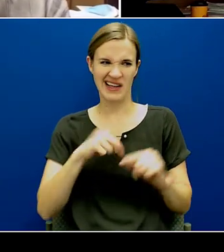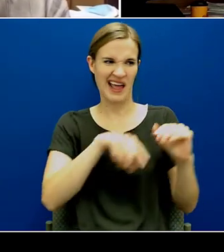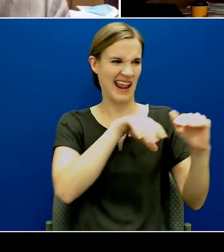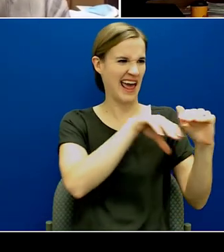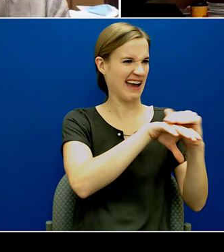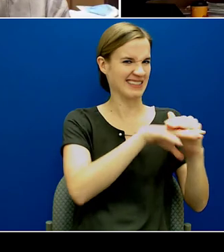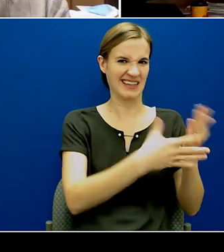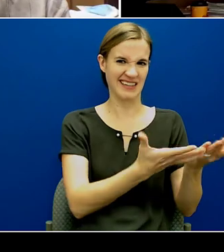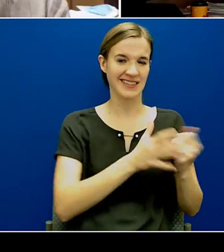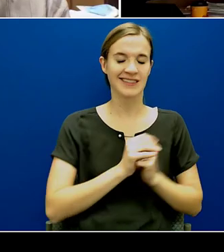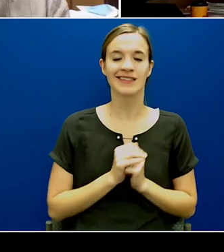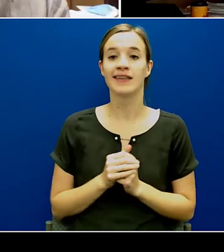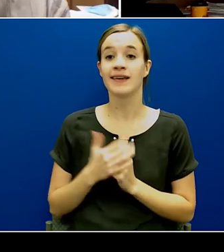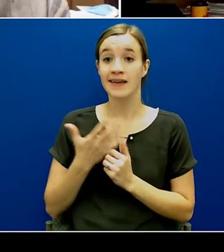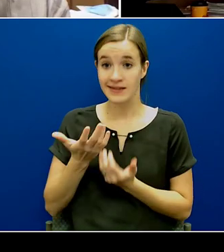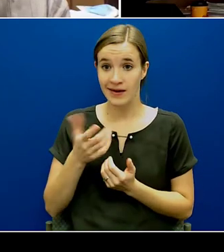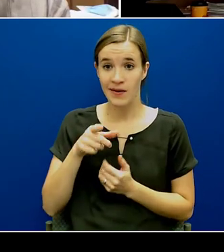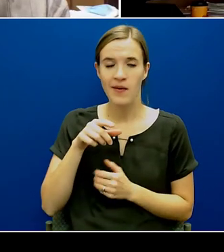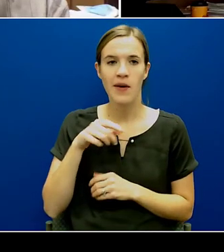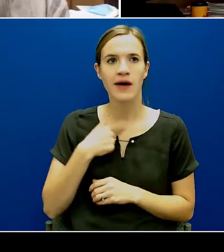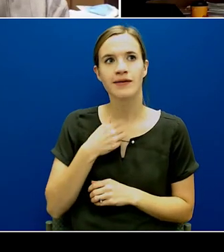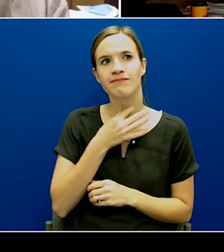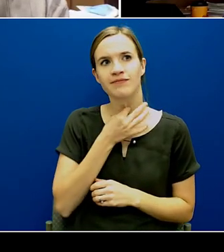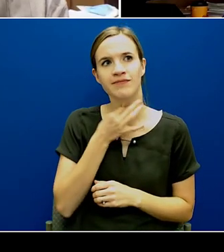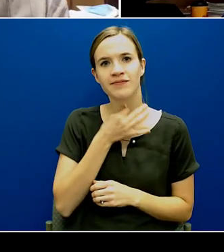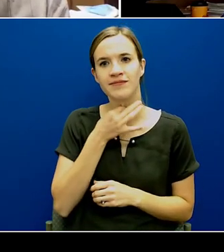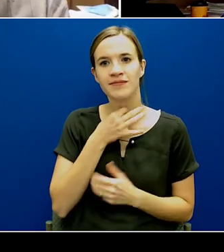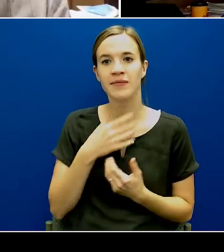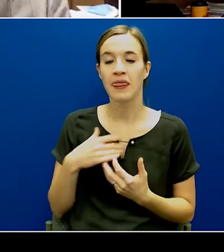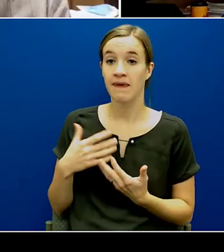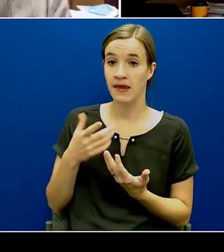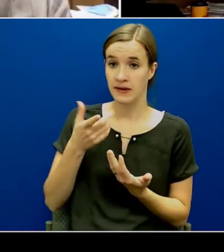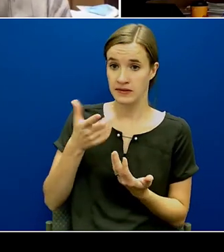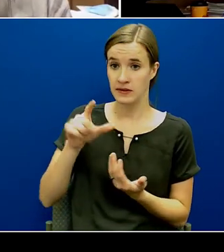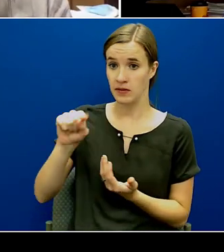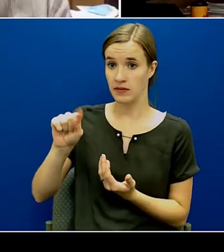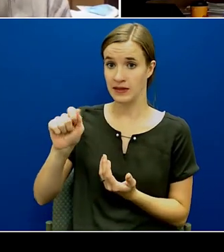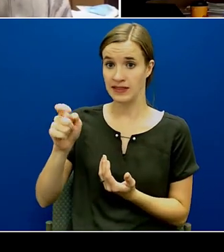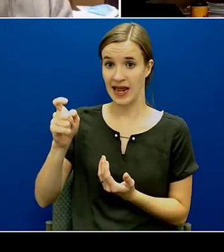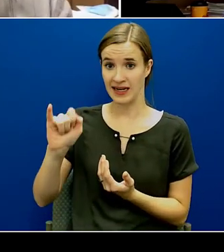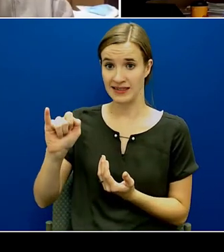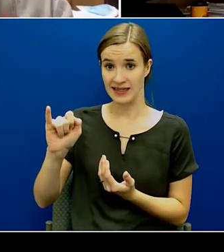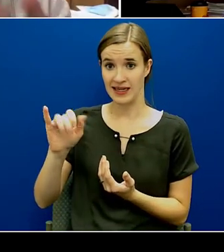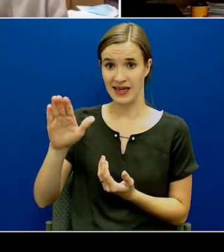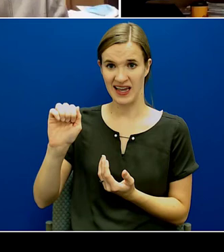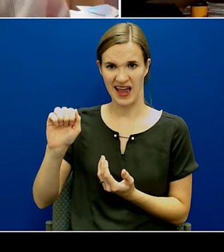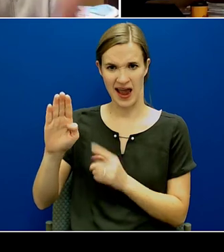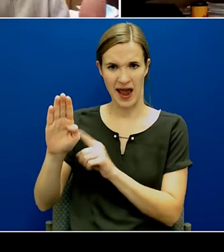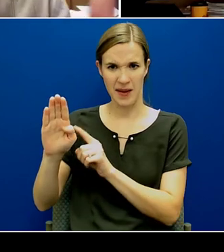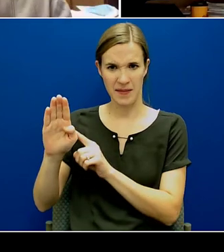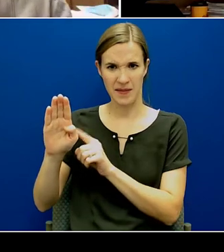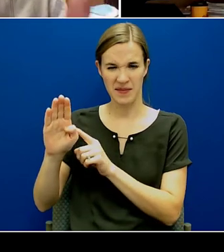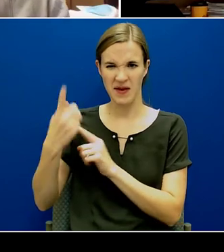don't have very many taxi companies that are lift-equipped. Do you have other providers that kind of fill in when there's an